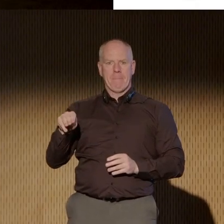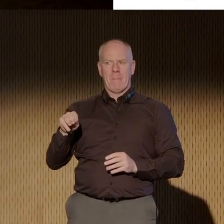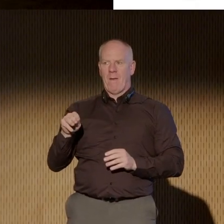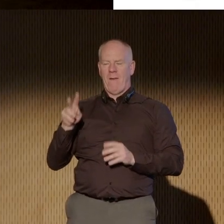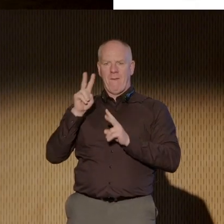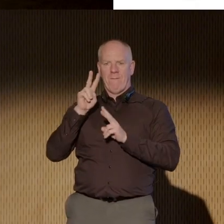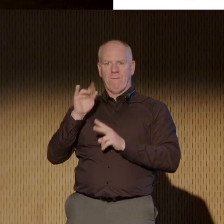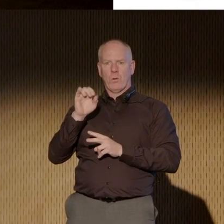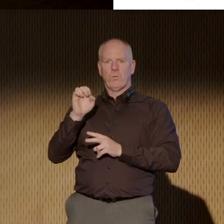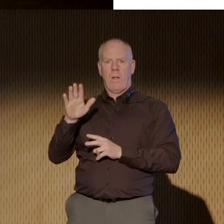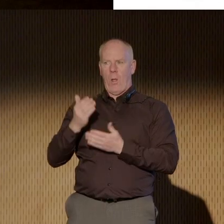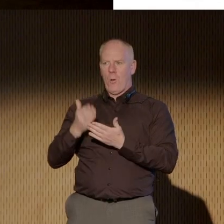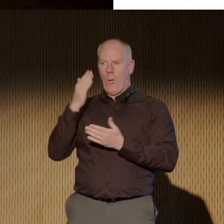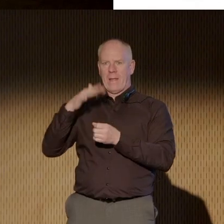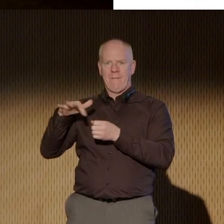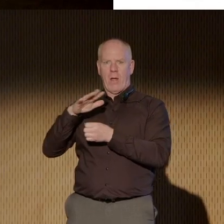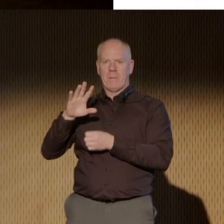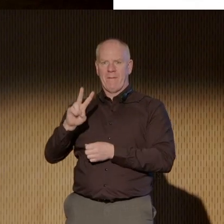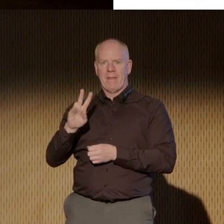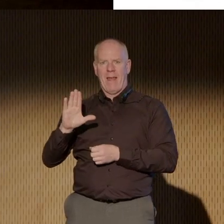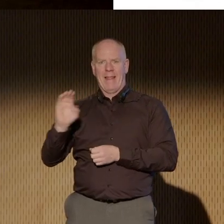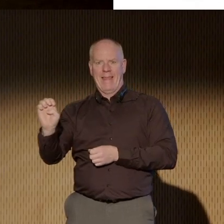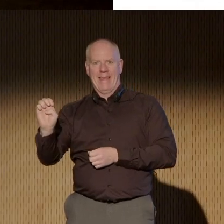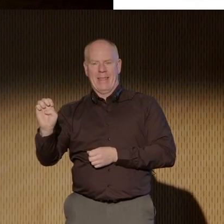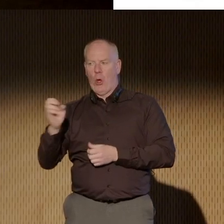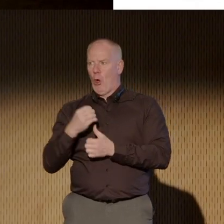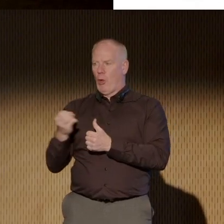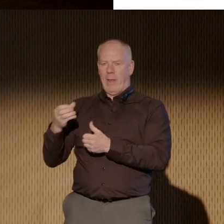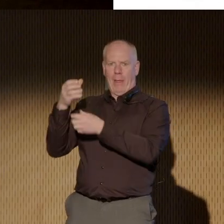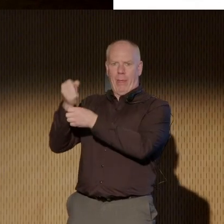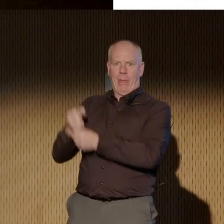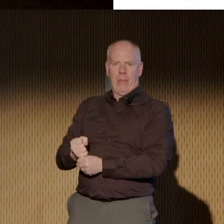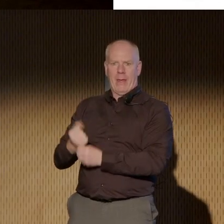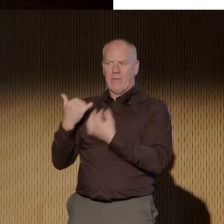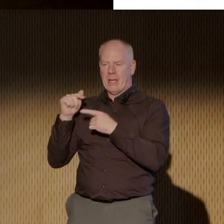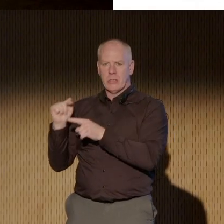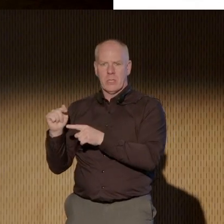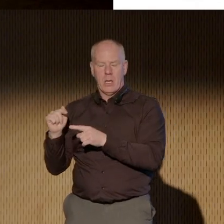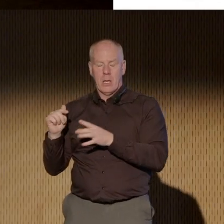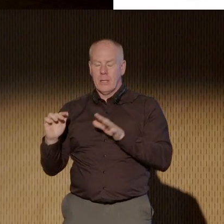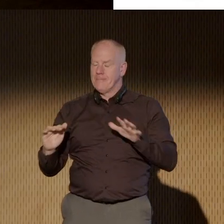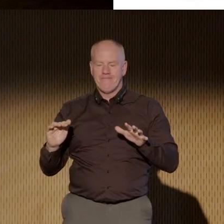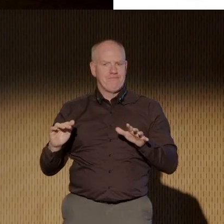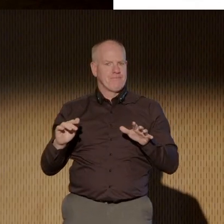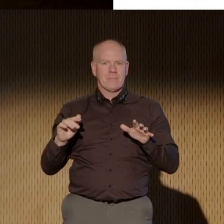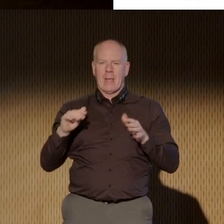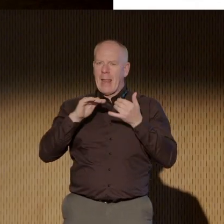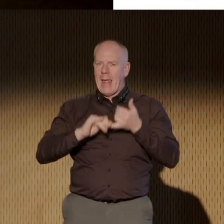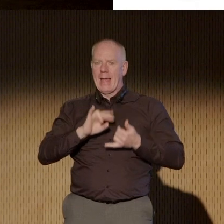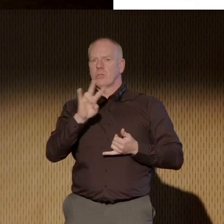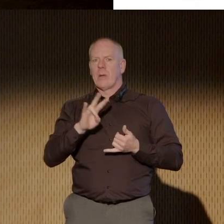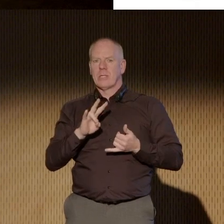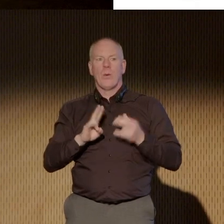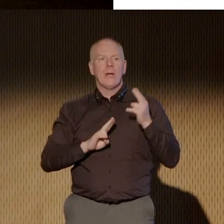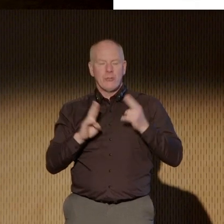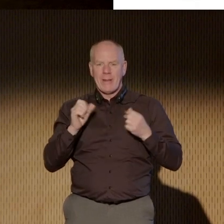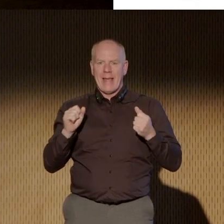other data. So what I'd like is that we had a connected system so that you were almost able